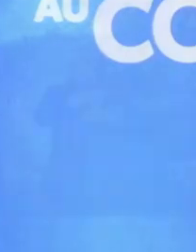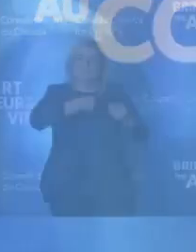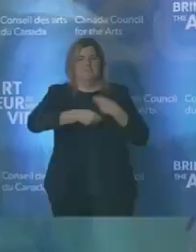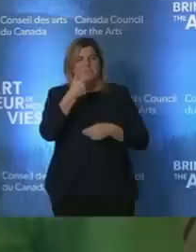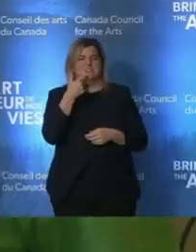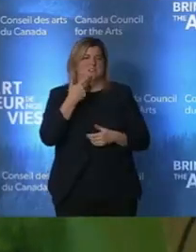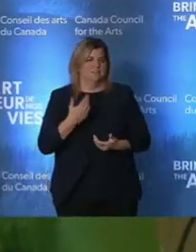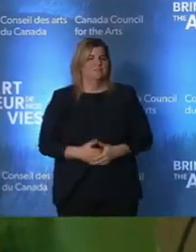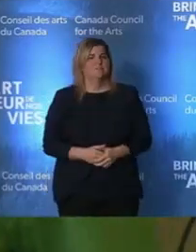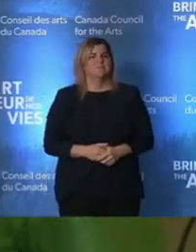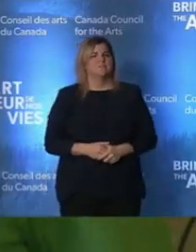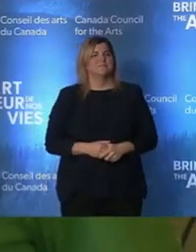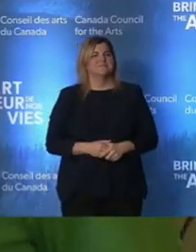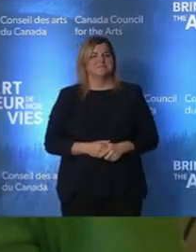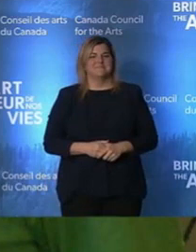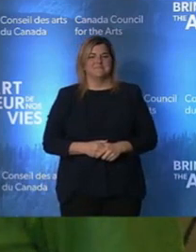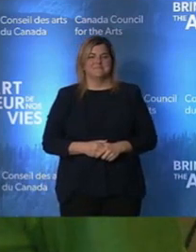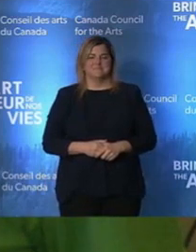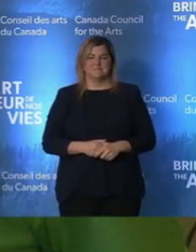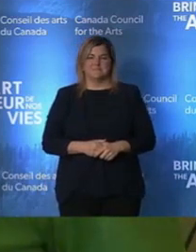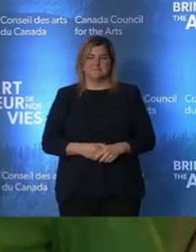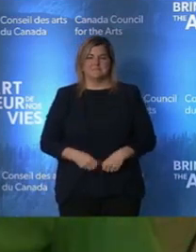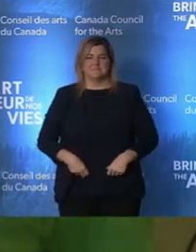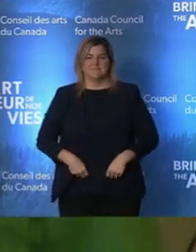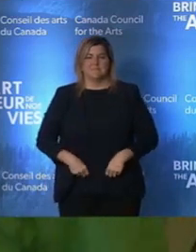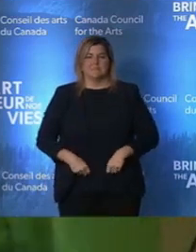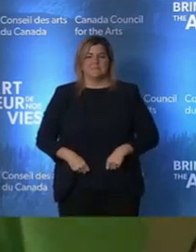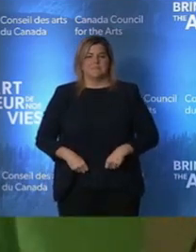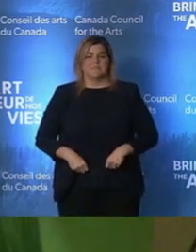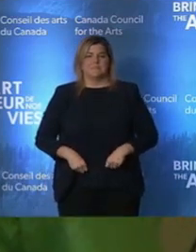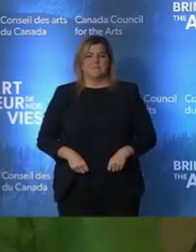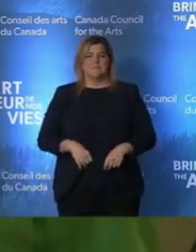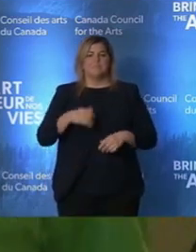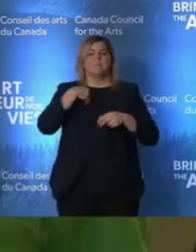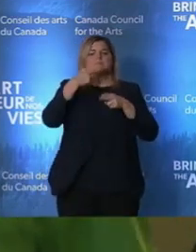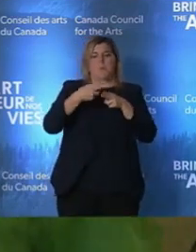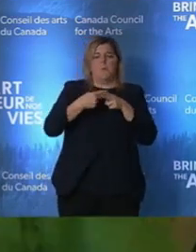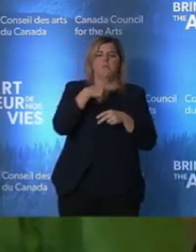My name is Peter Zinetti. I speak to all arts organizations here.